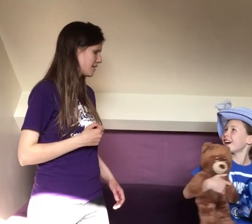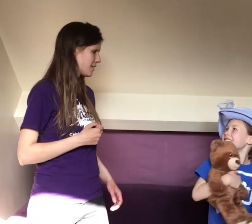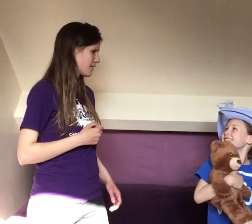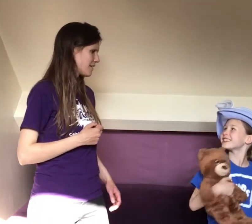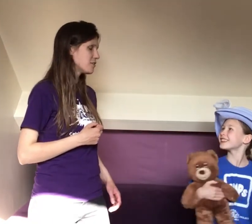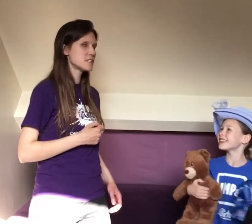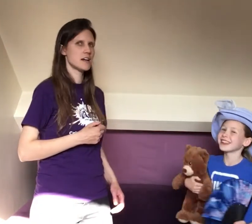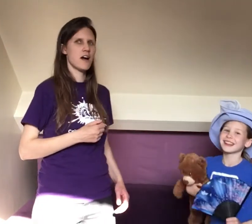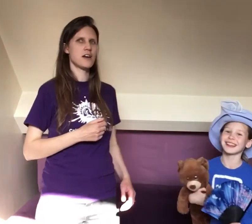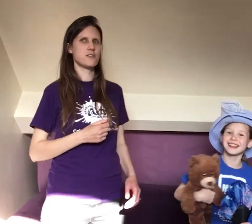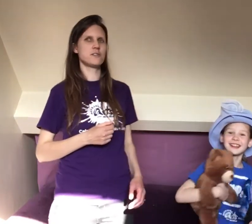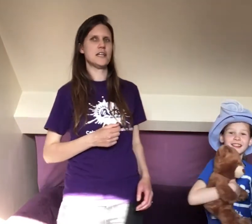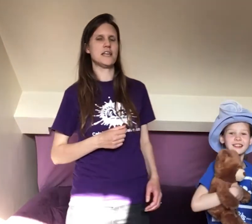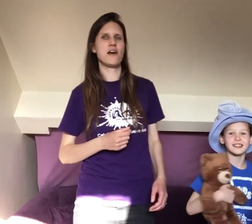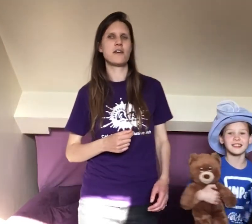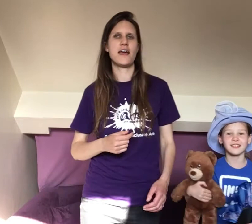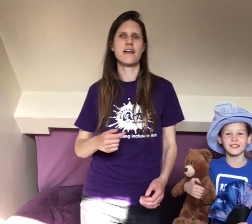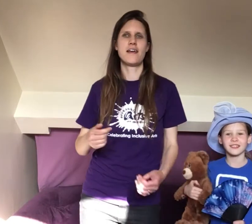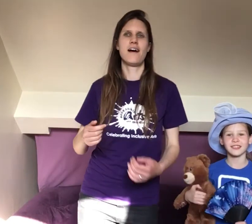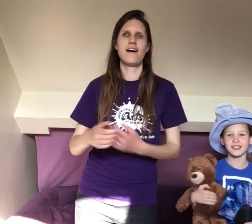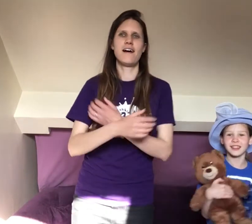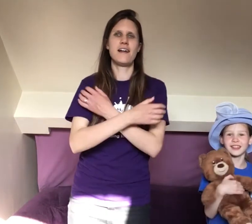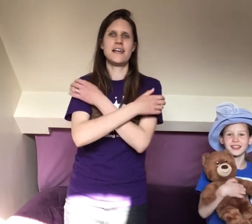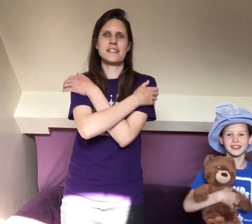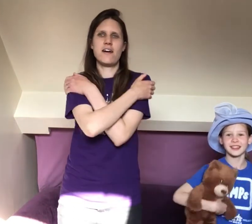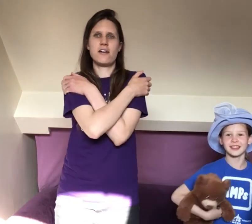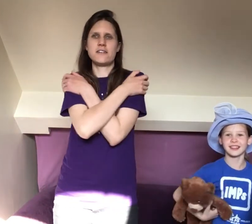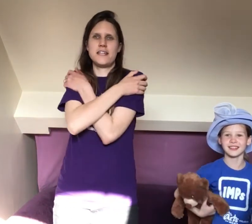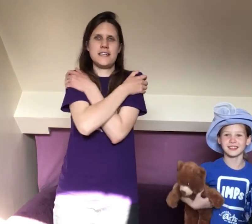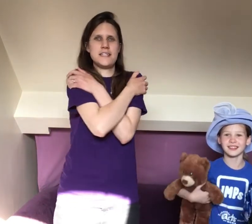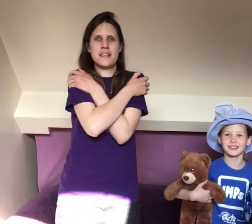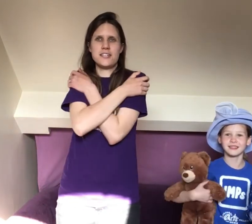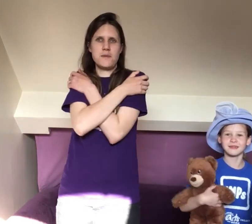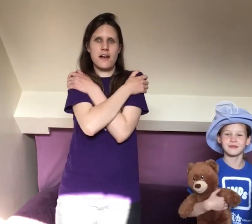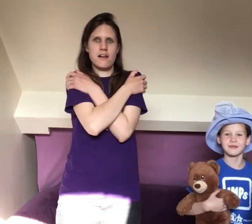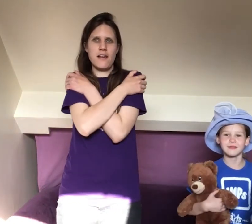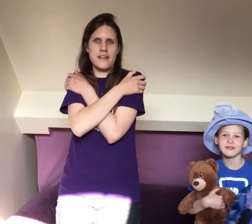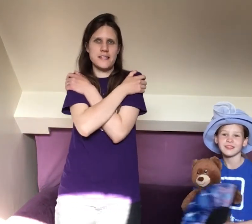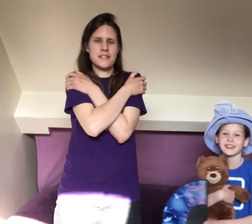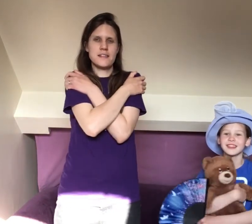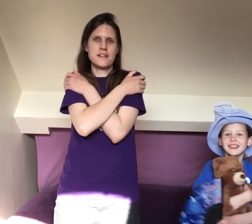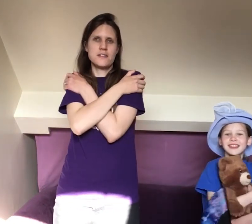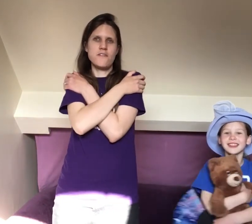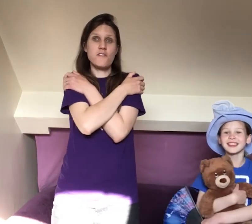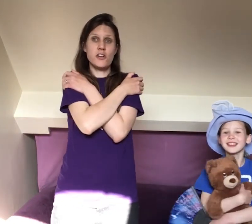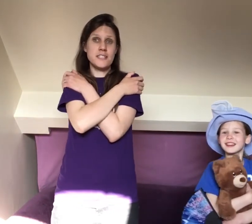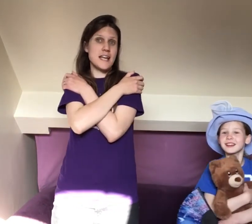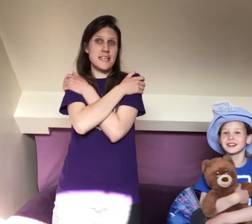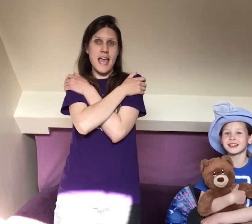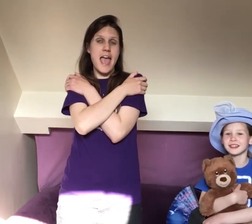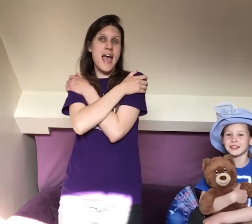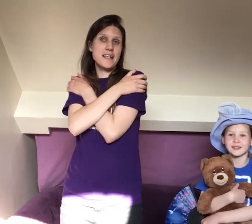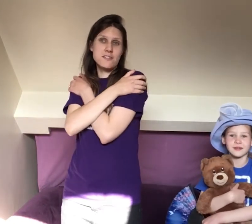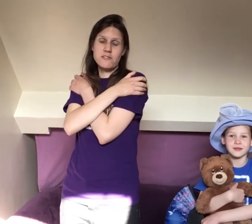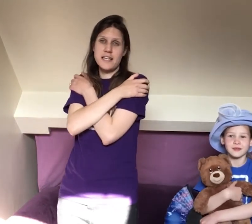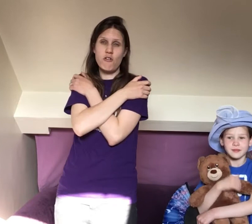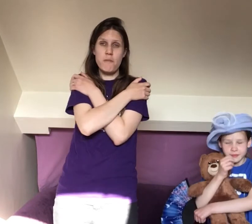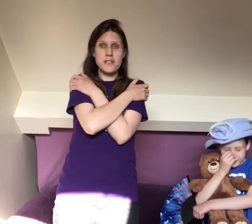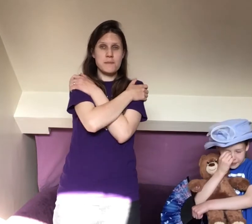Hug it! You’re going to hug your teddy. Ok. Err… Let’s hug our teddies then, shall we hug like this? So if you’ve got a teddy, any sort of teddy, or it might just be…